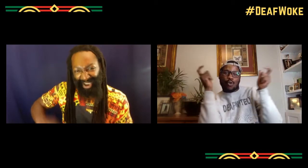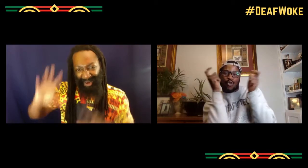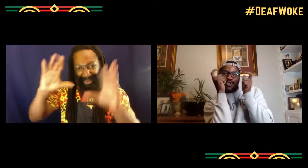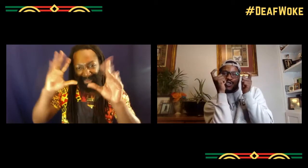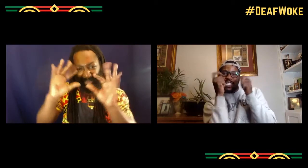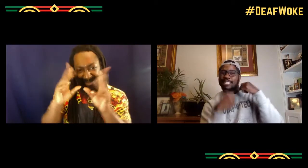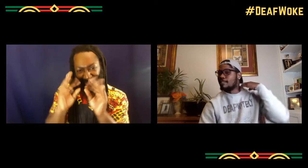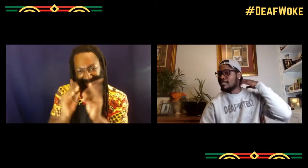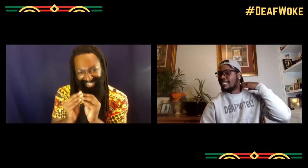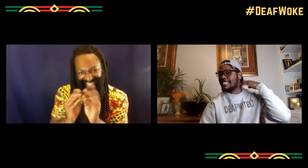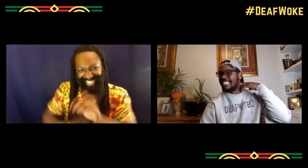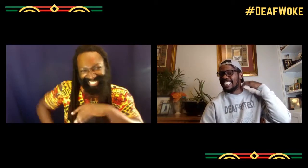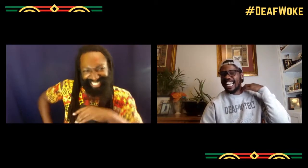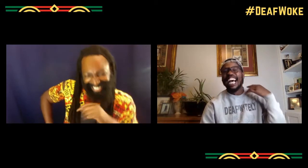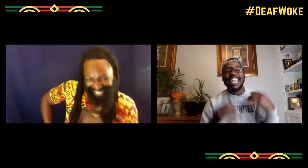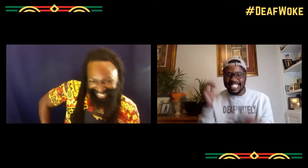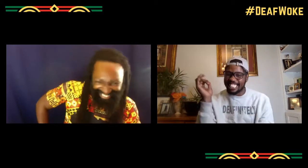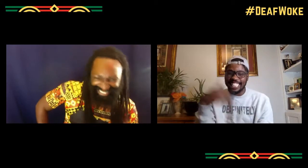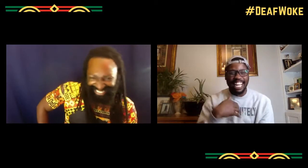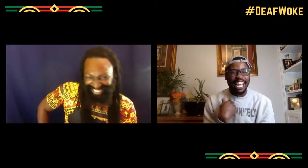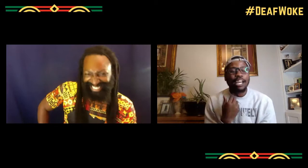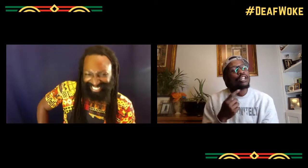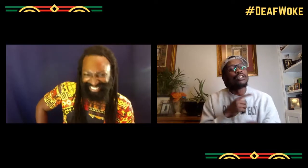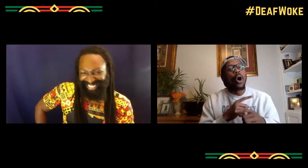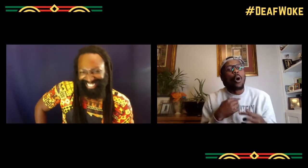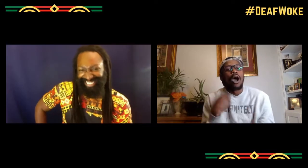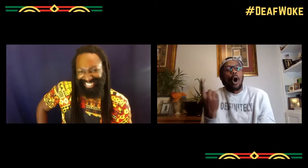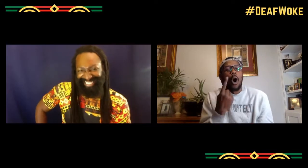I popped that ego real quick. You were tiny.